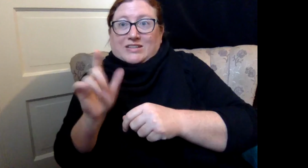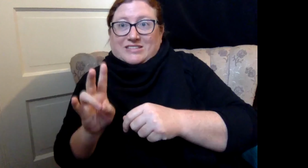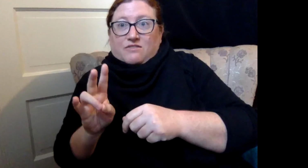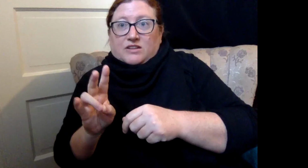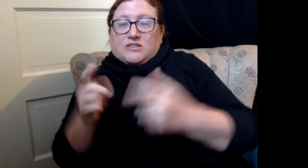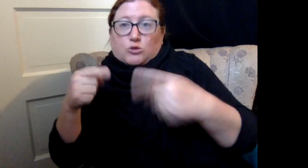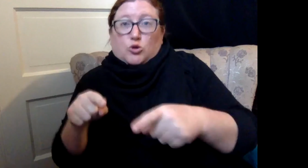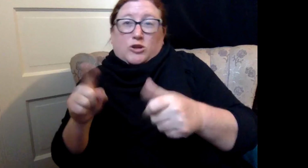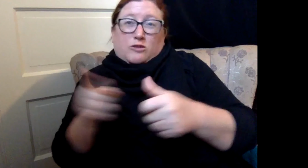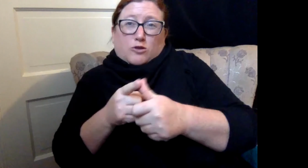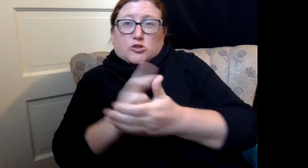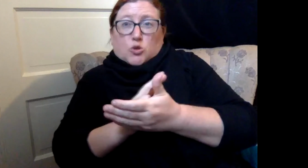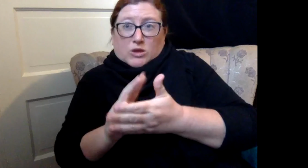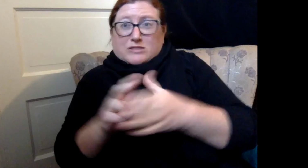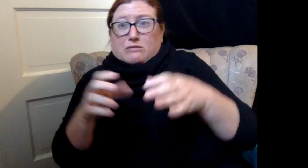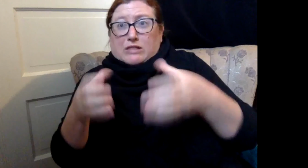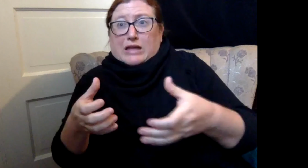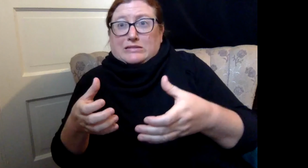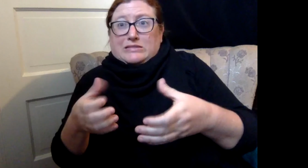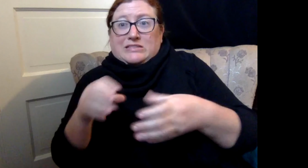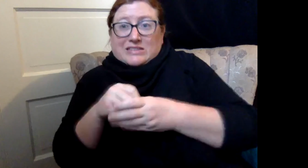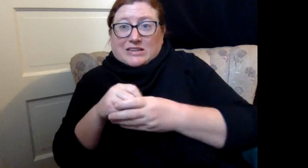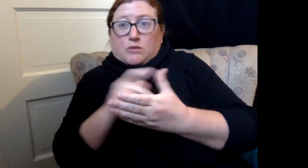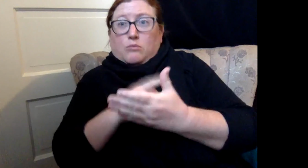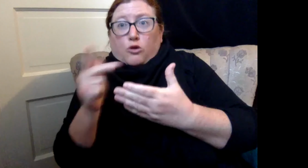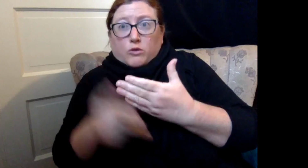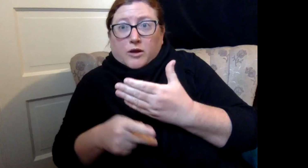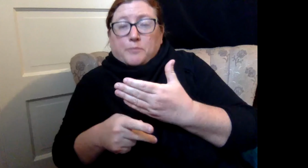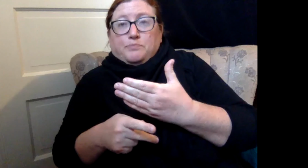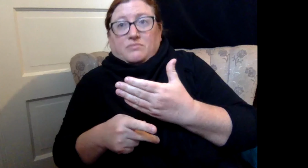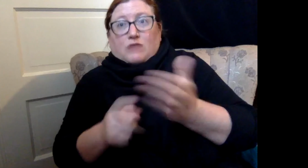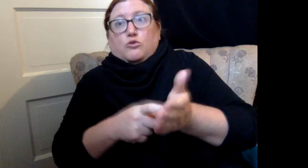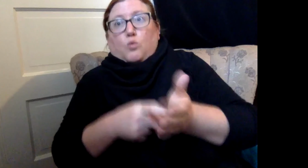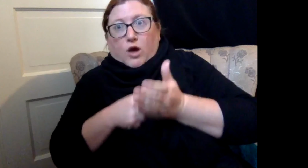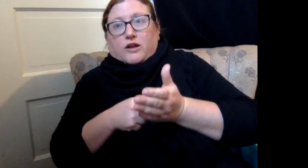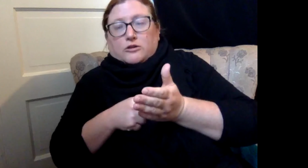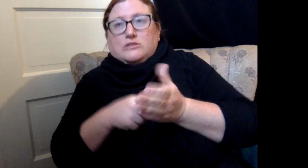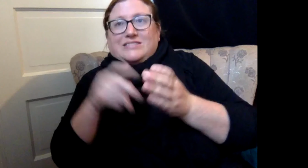students as possible will be on campus before April 27. So even during those first two weeks of class in a